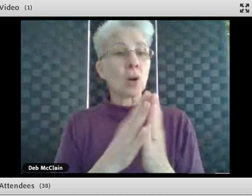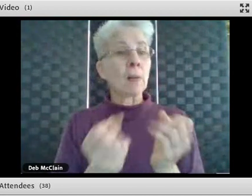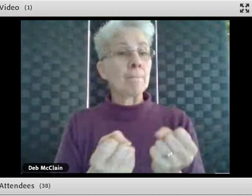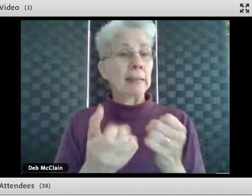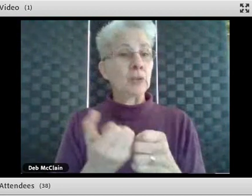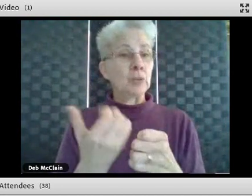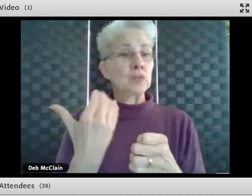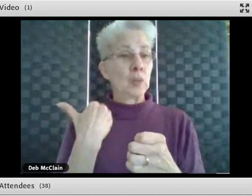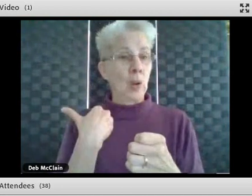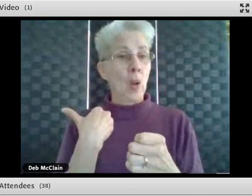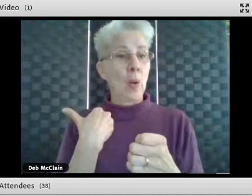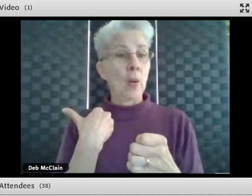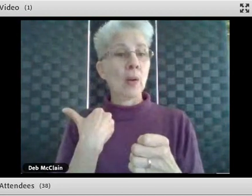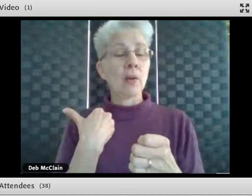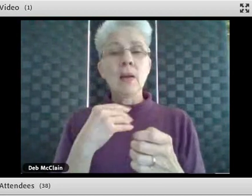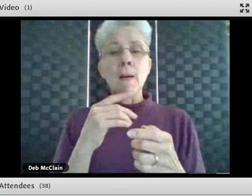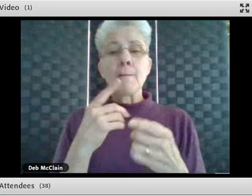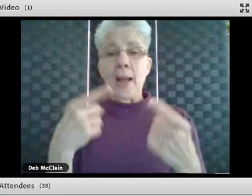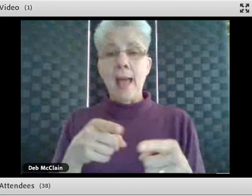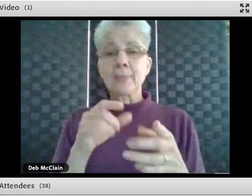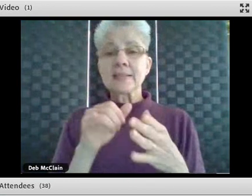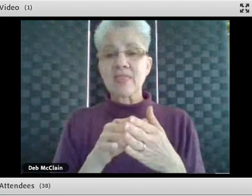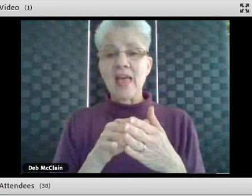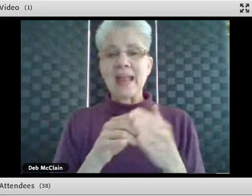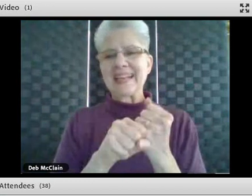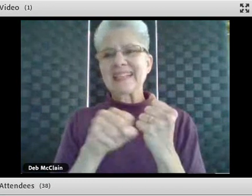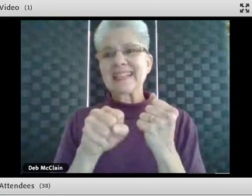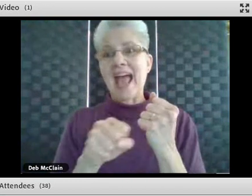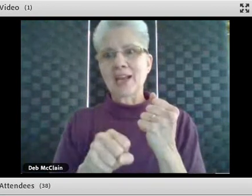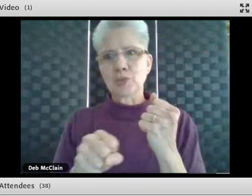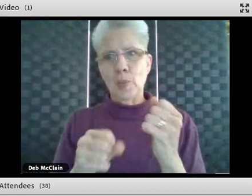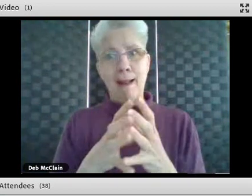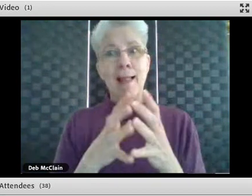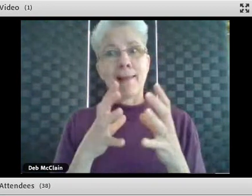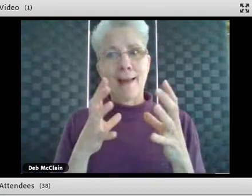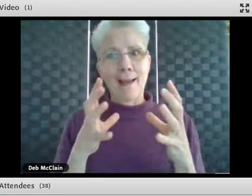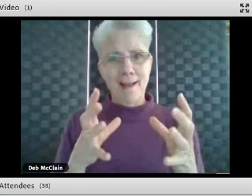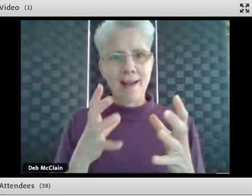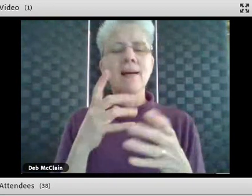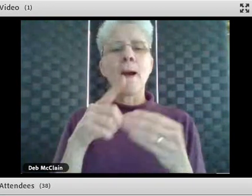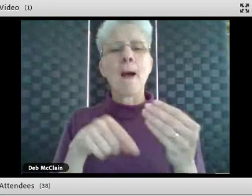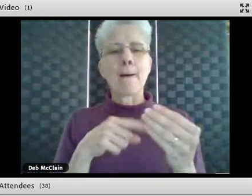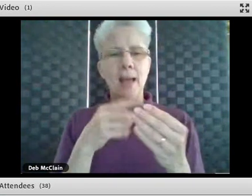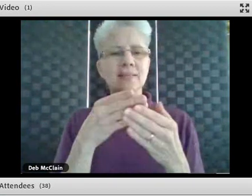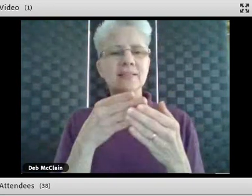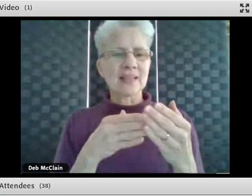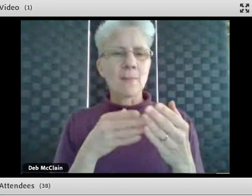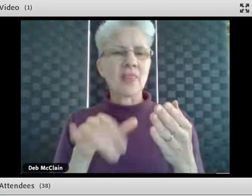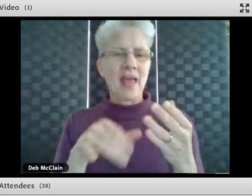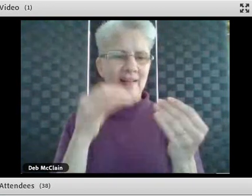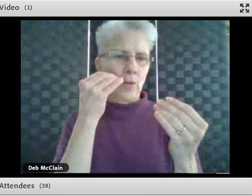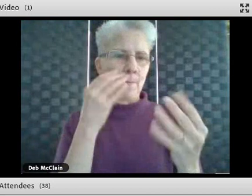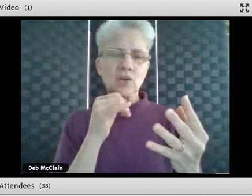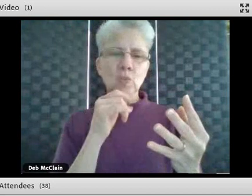that it turns out he exaggerated quite a bit of that information, that it was not always accurate.